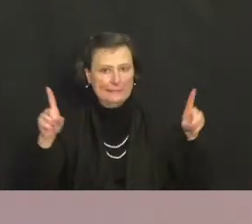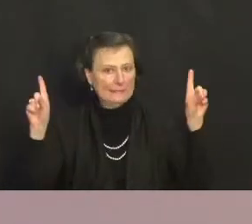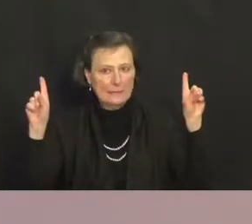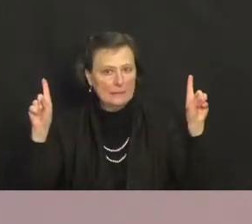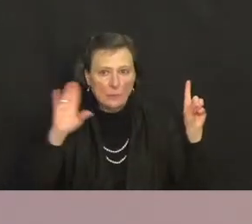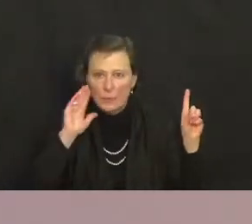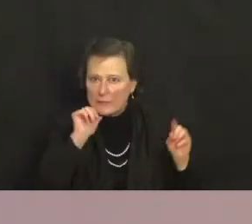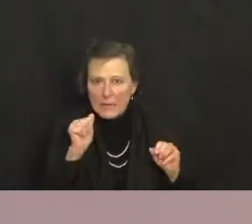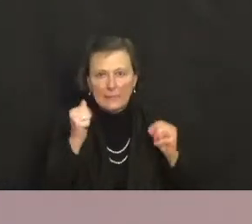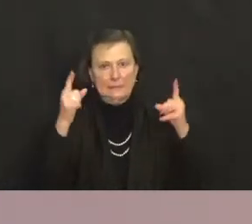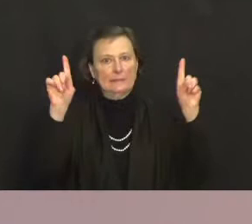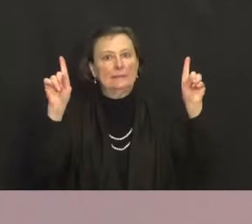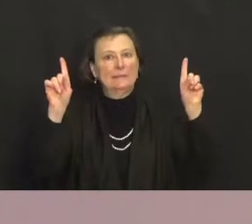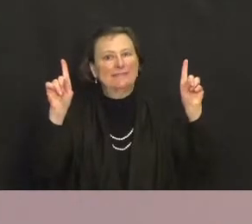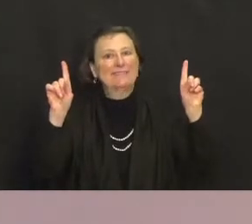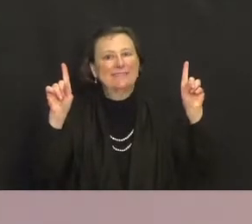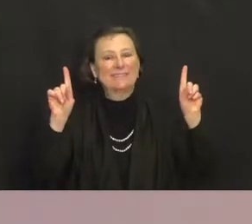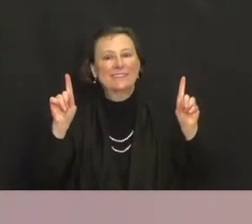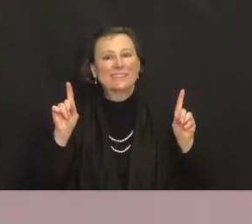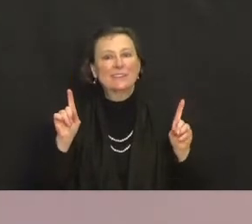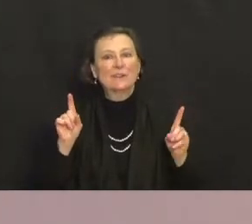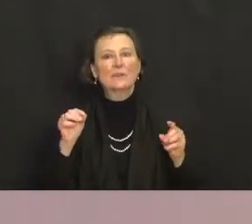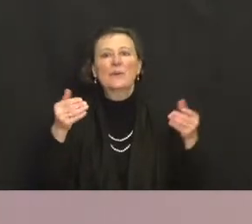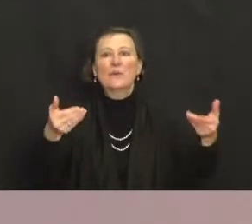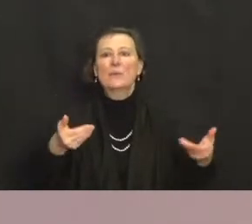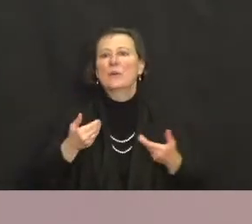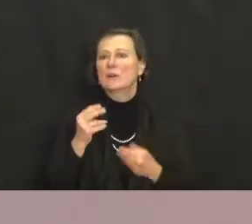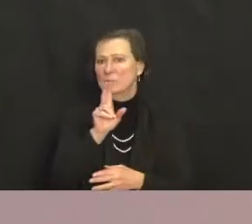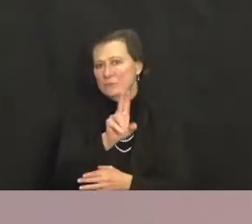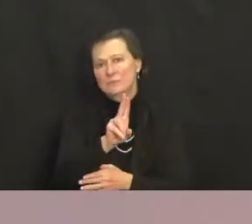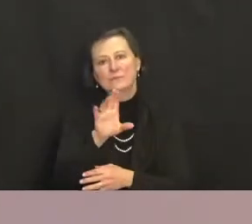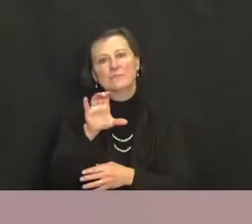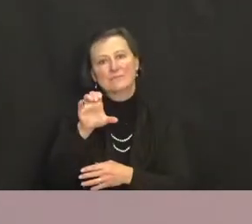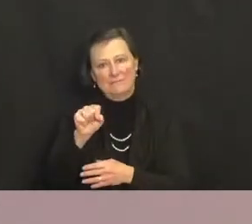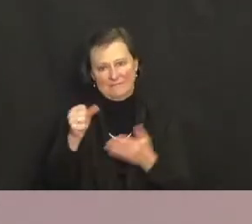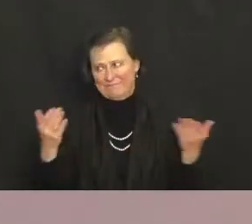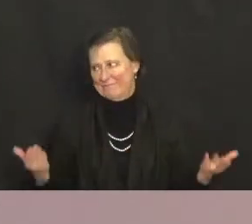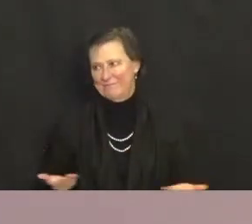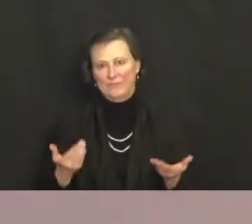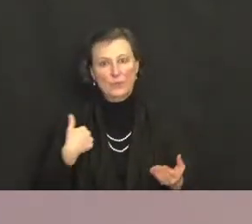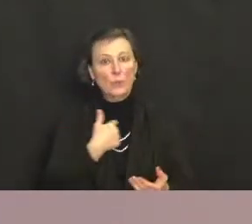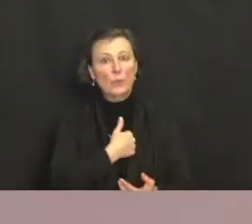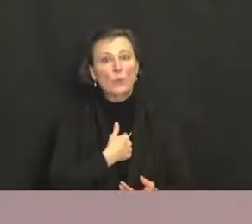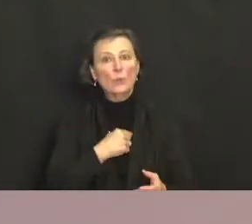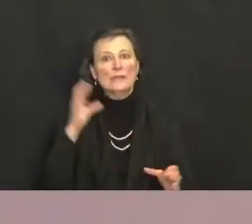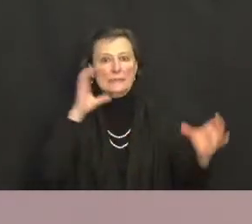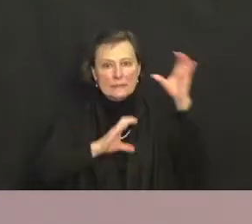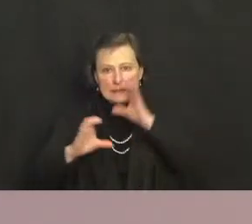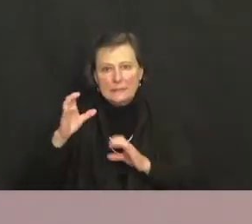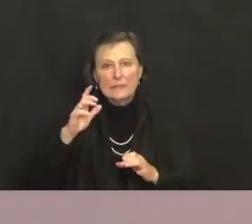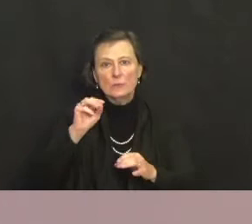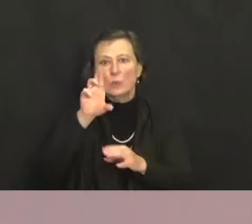So, welcome to the Unitarian Universalist Congregation of Salem, where we seek to reconsecrate